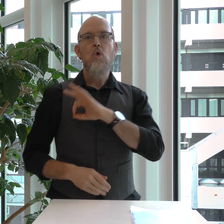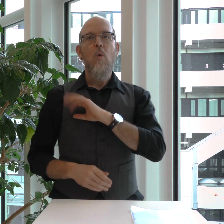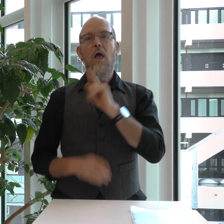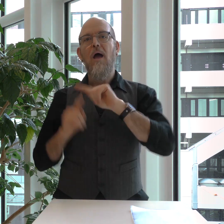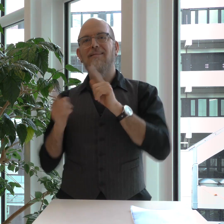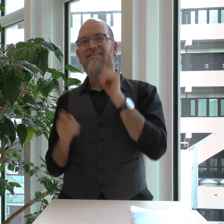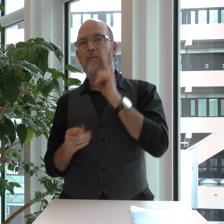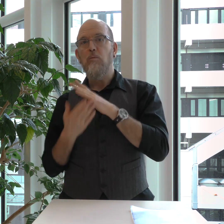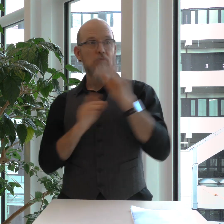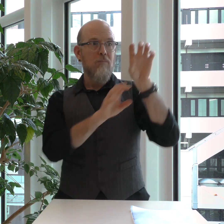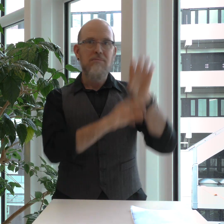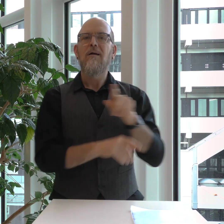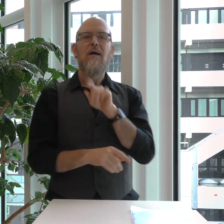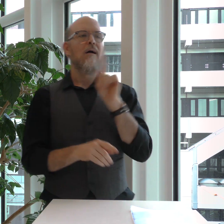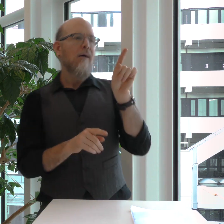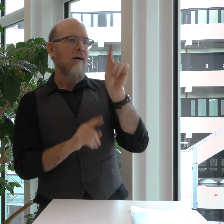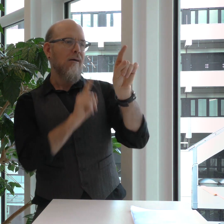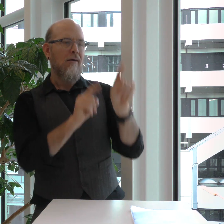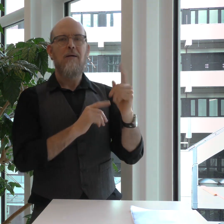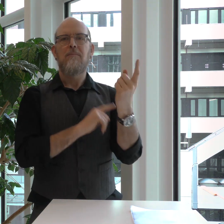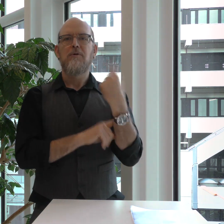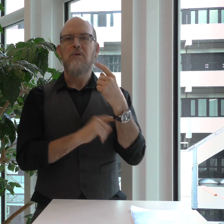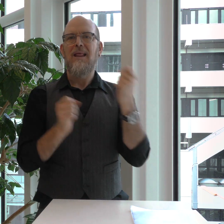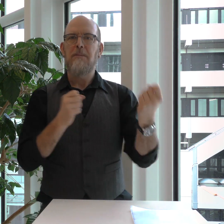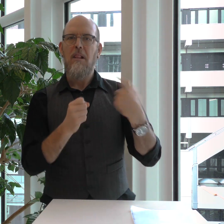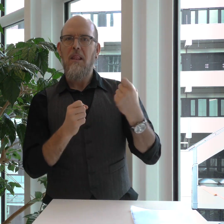Persons, who need interpretation, can send me a request via e-mail.